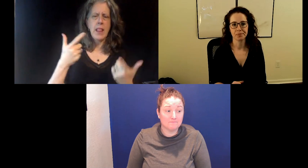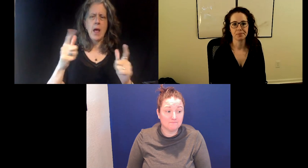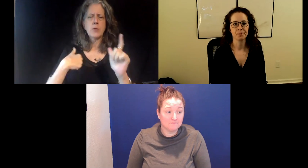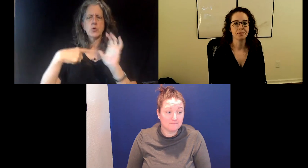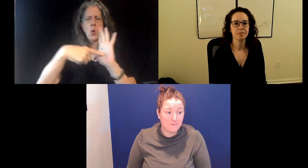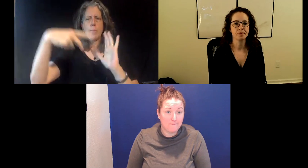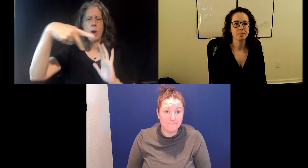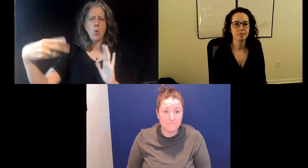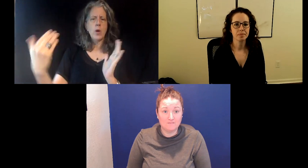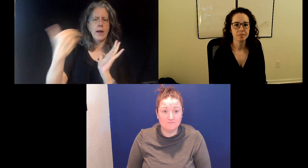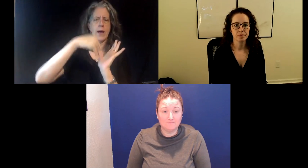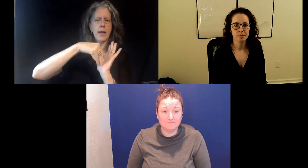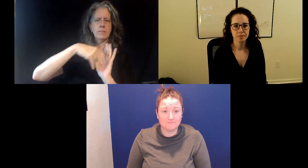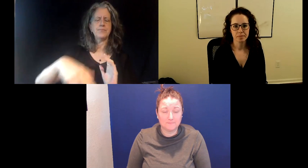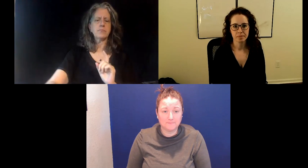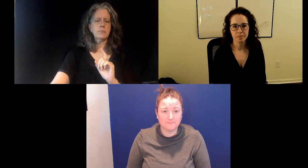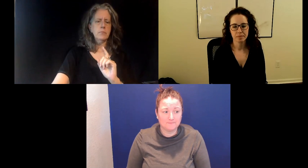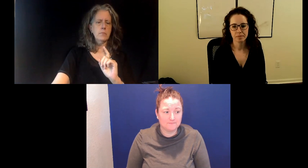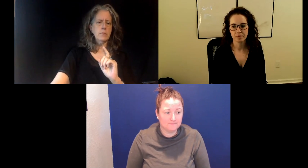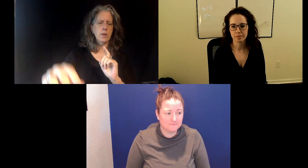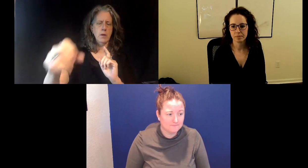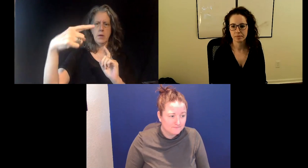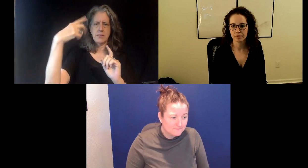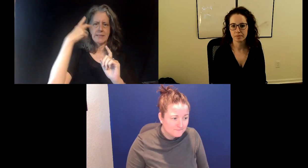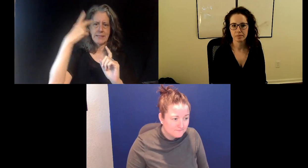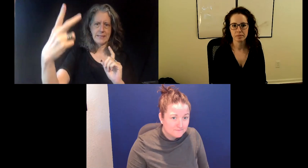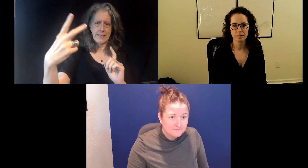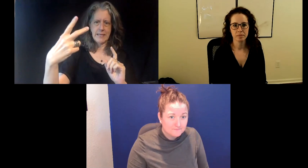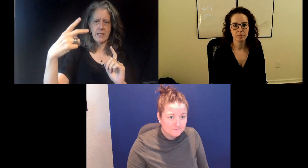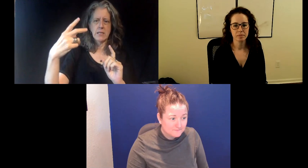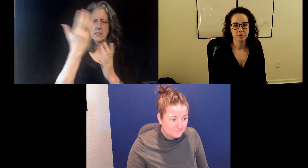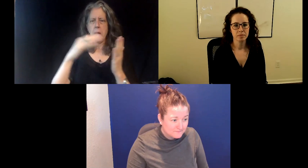and out to everybody who registered and we're going to go back to the powerpoint really quick